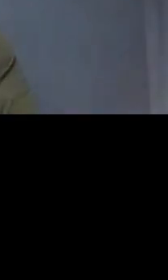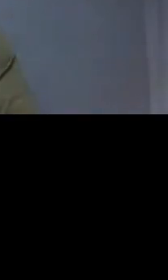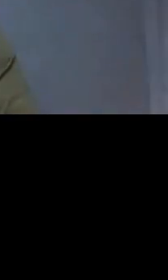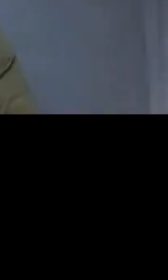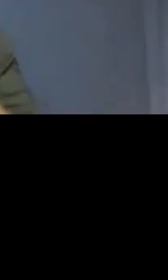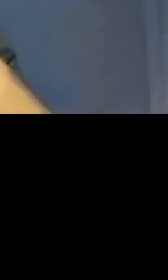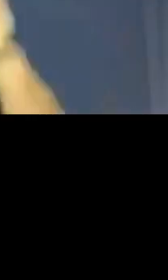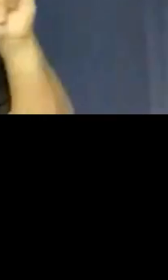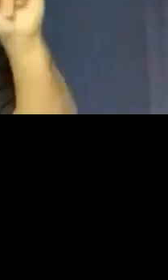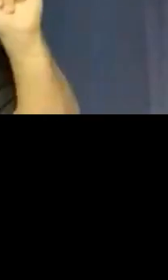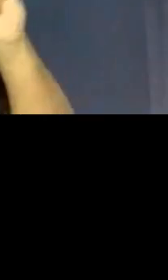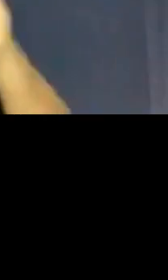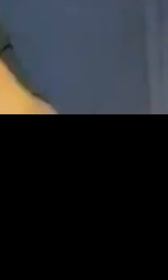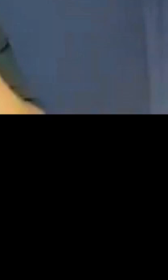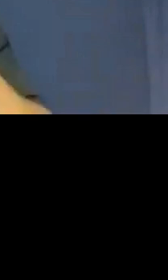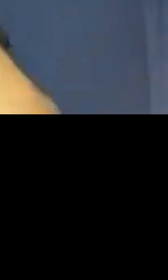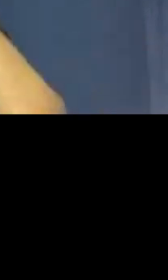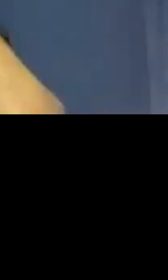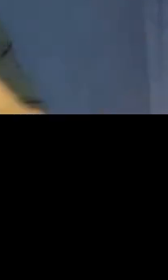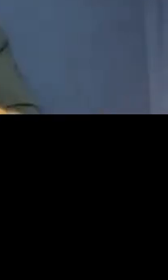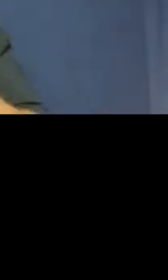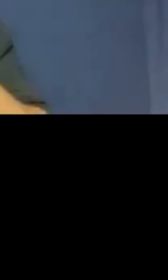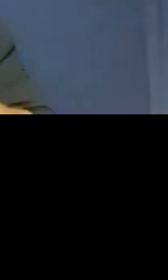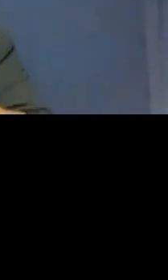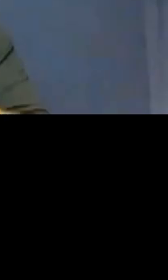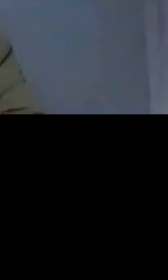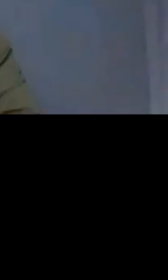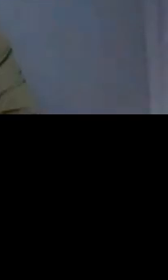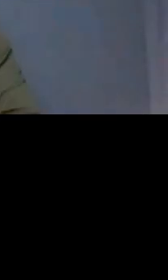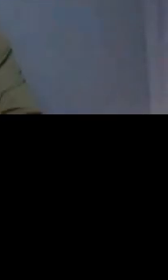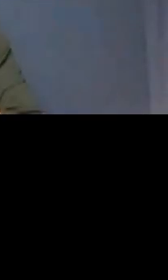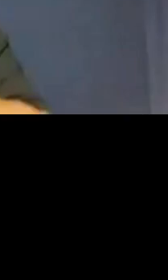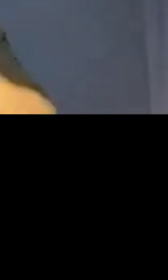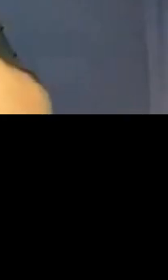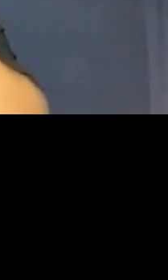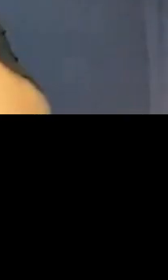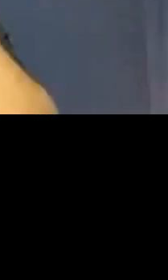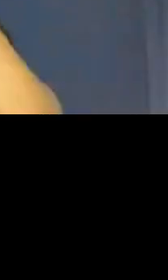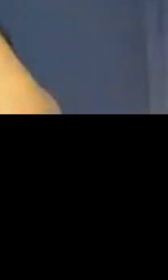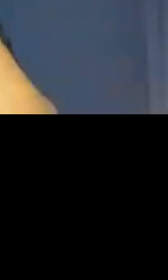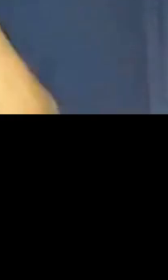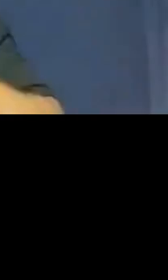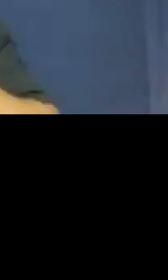got me back on audio when my phone decided to stop working.